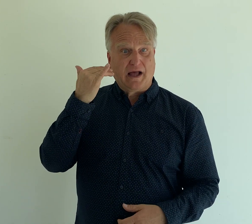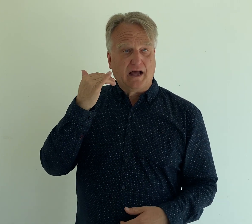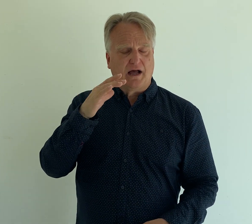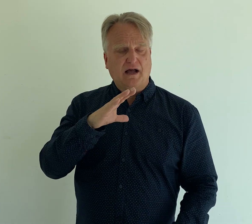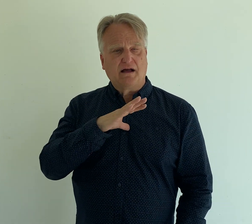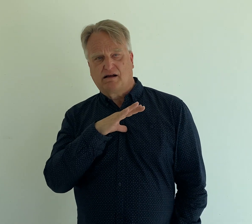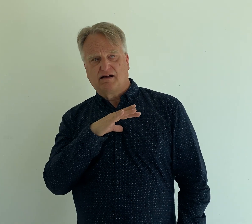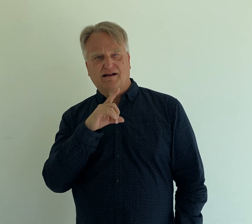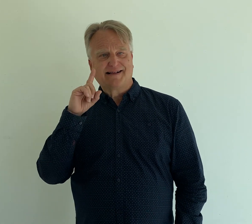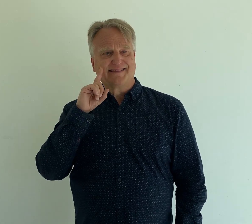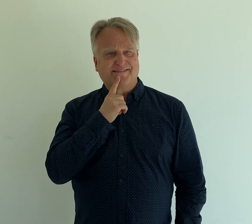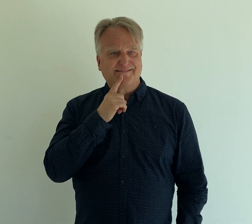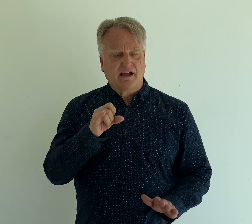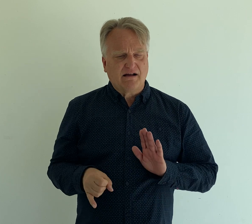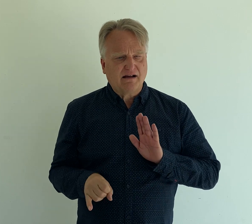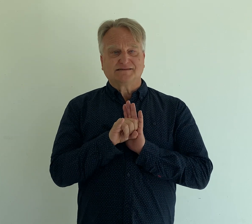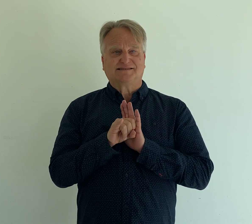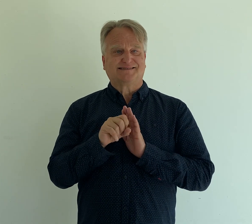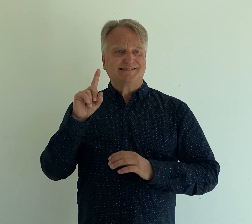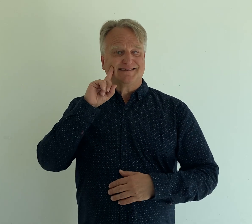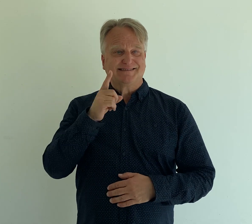benefiting from everything the local Deaf community has to offer.